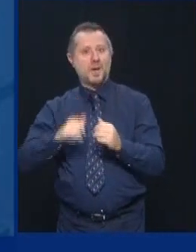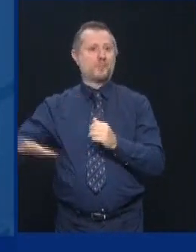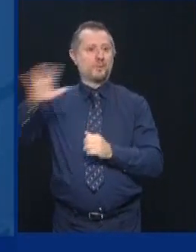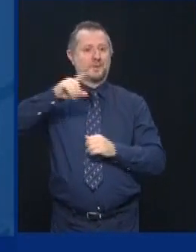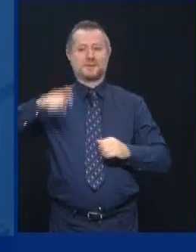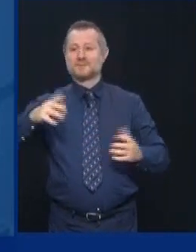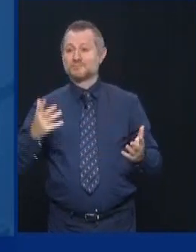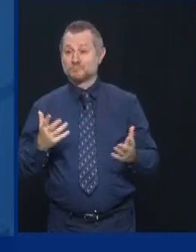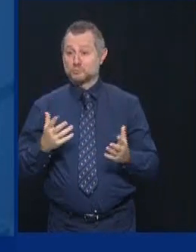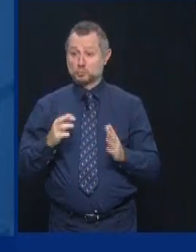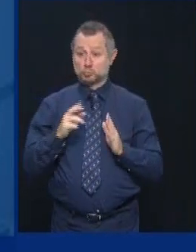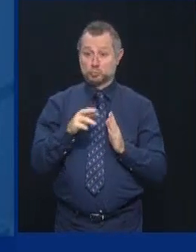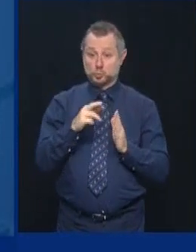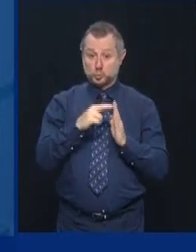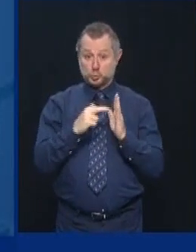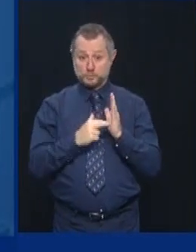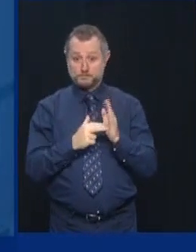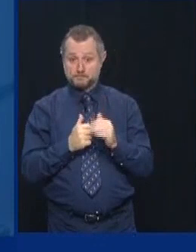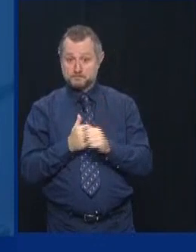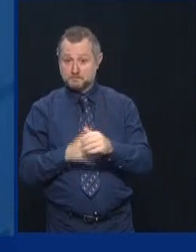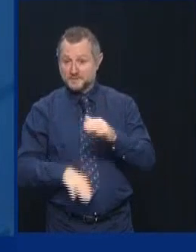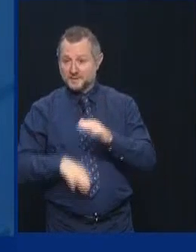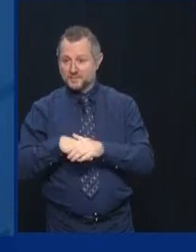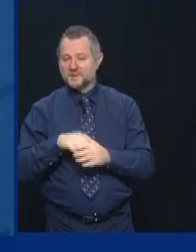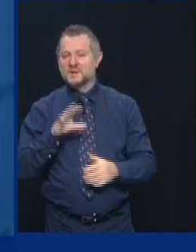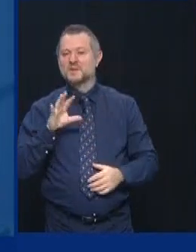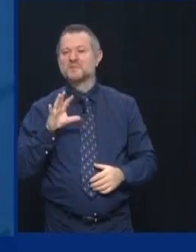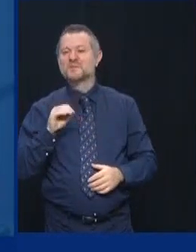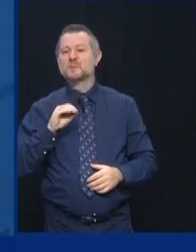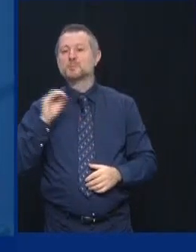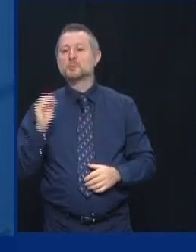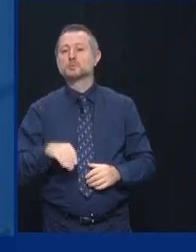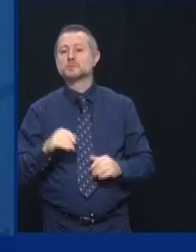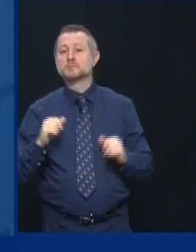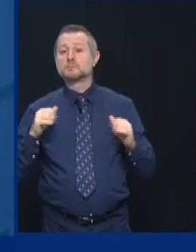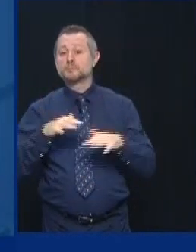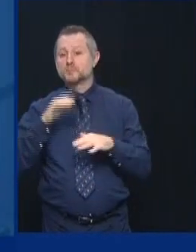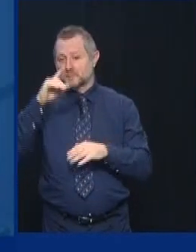STATEWIDE CLUSTERS. THE ENFORCEMENT WILL HELP THE COMMUNITY.